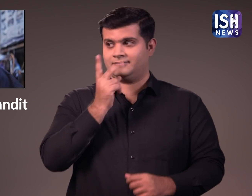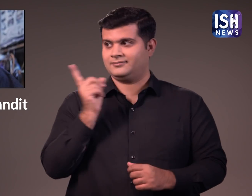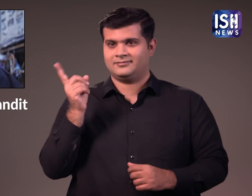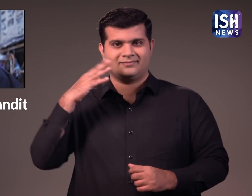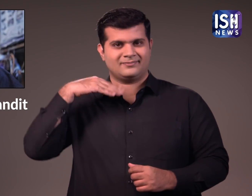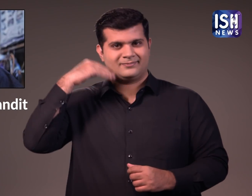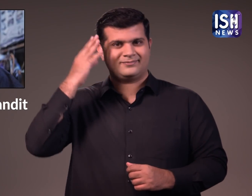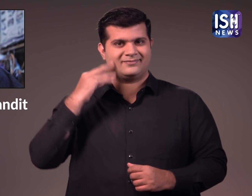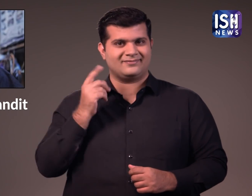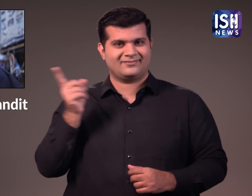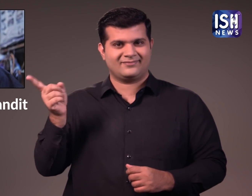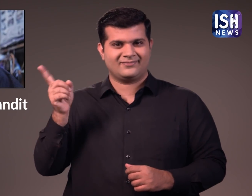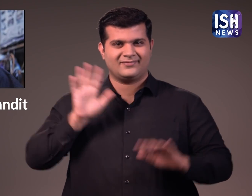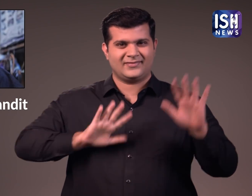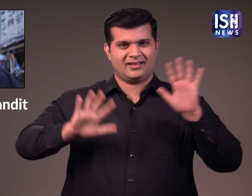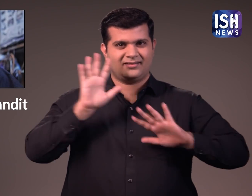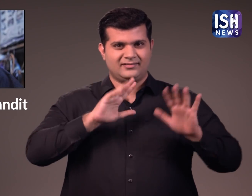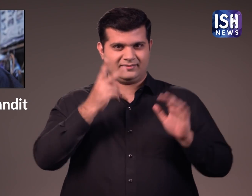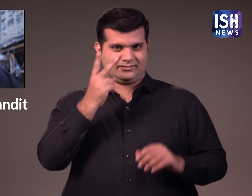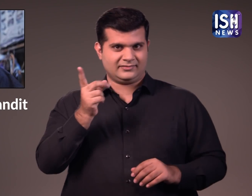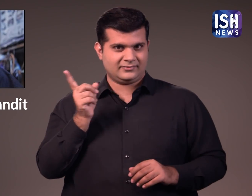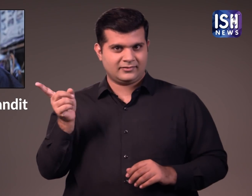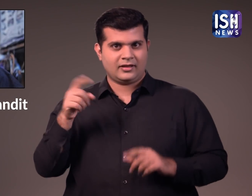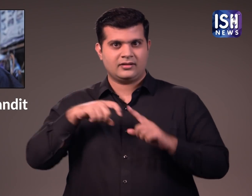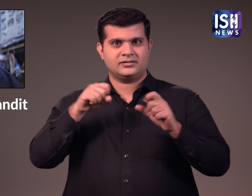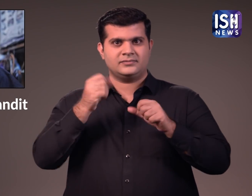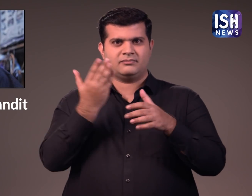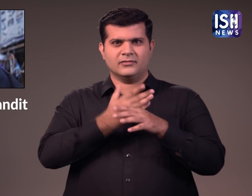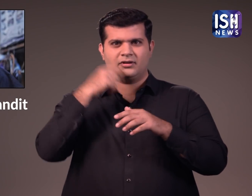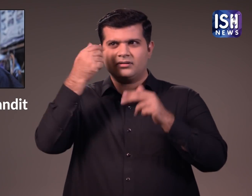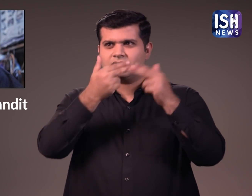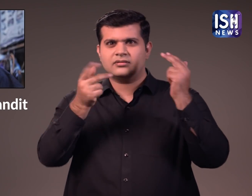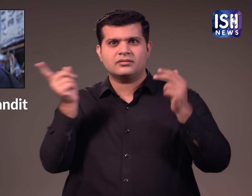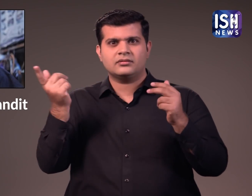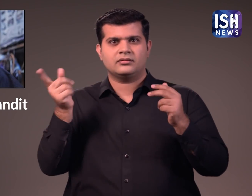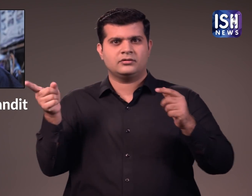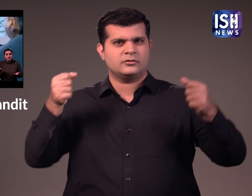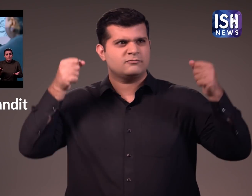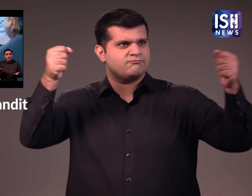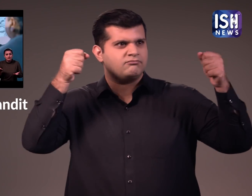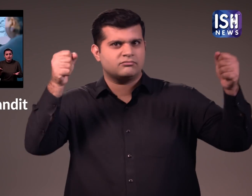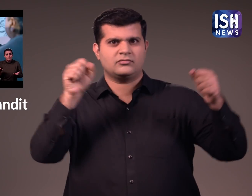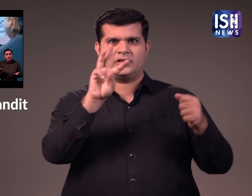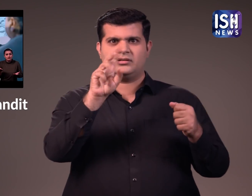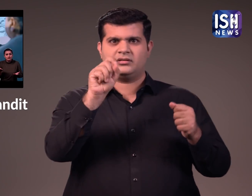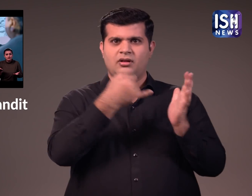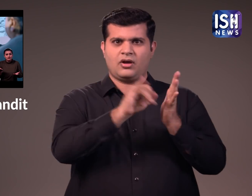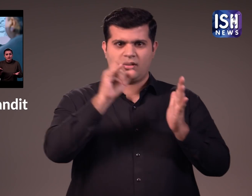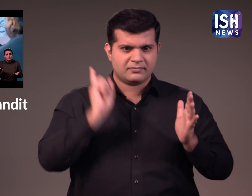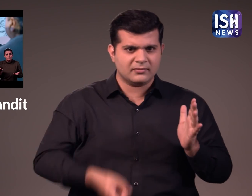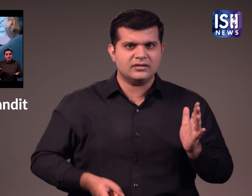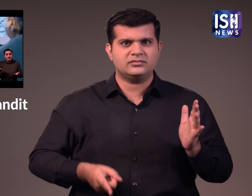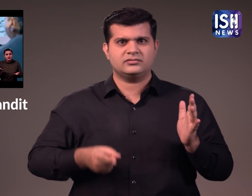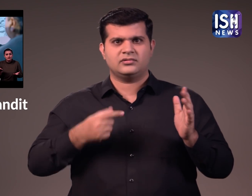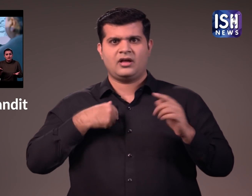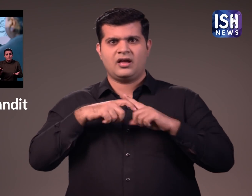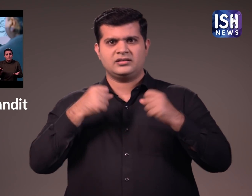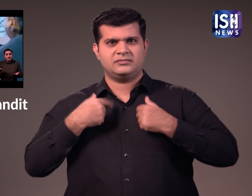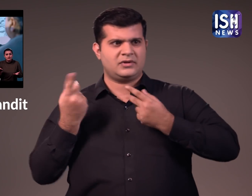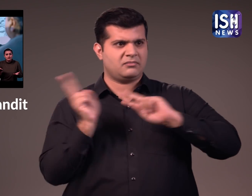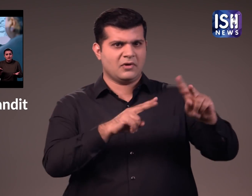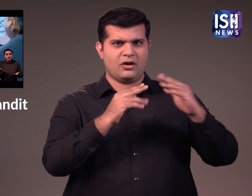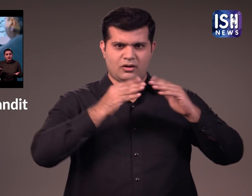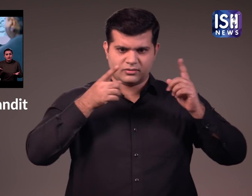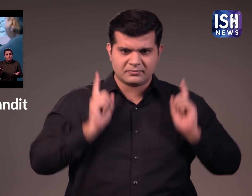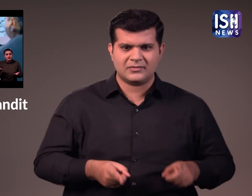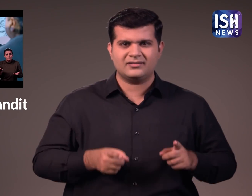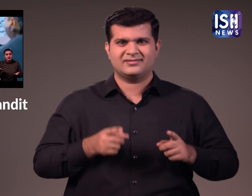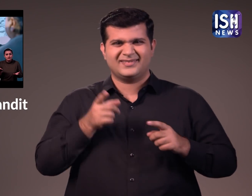This is Pushkar Nath Pandit who is seen with a poster to remove Article 370 and reinstating Kashmiri Pandits.